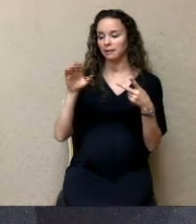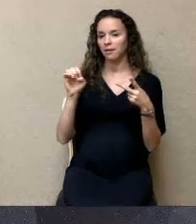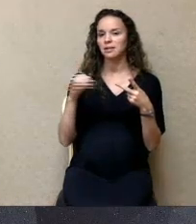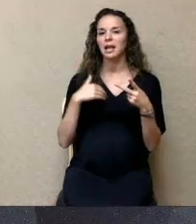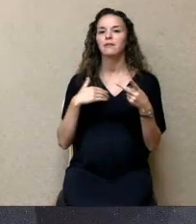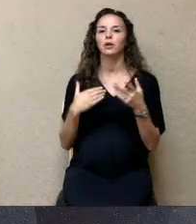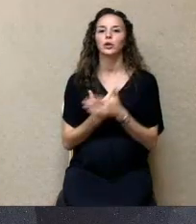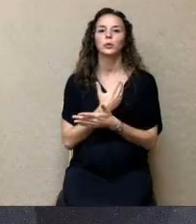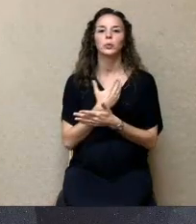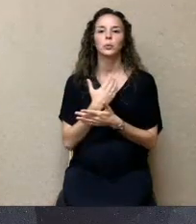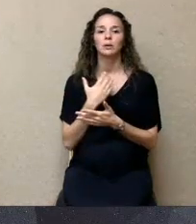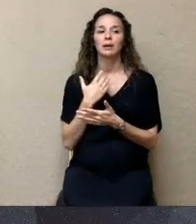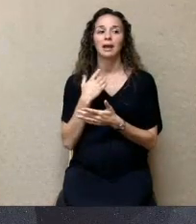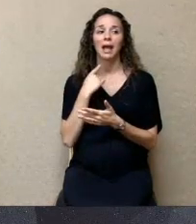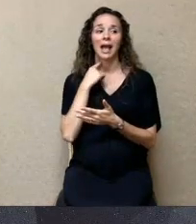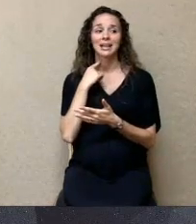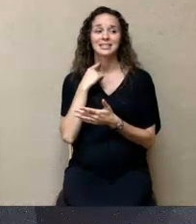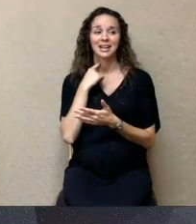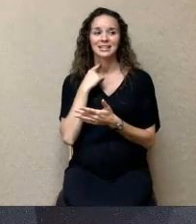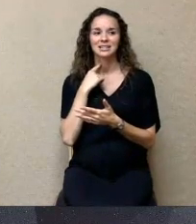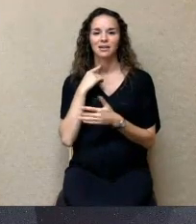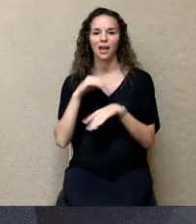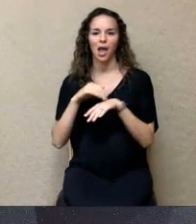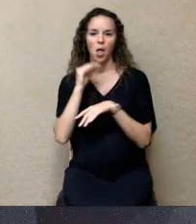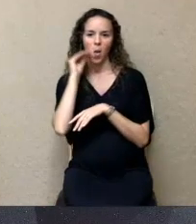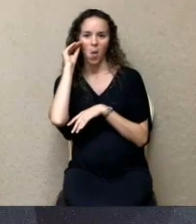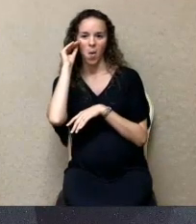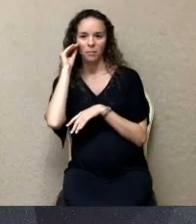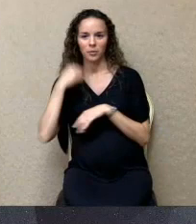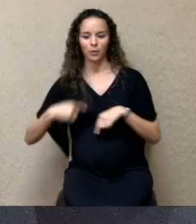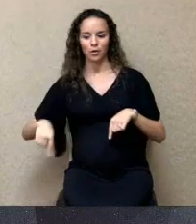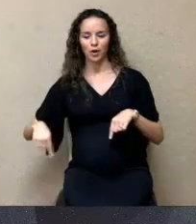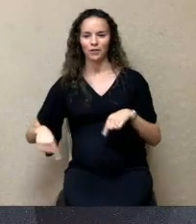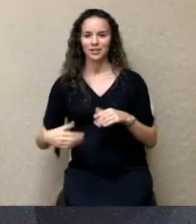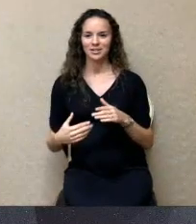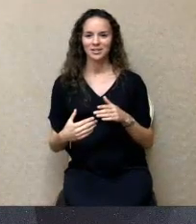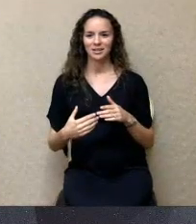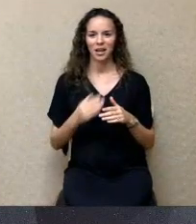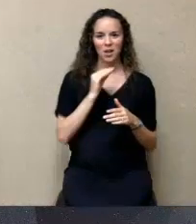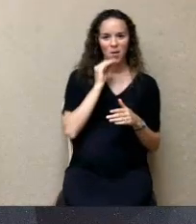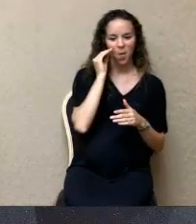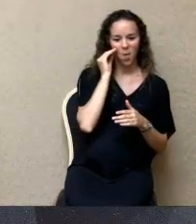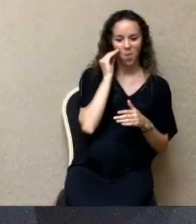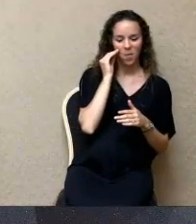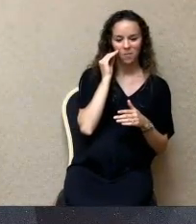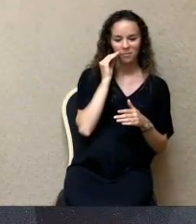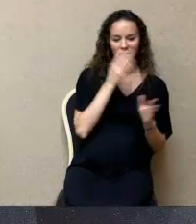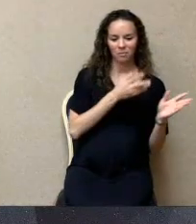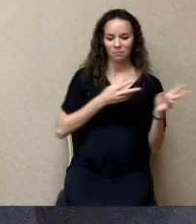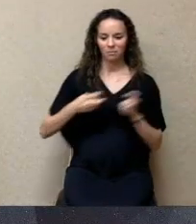home, but we were a little nervous having a brand new device and doing the presentation because I don't